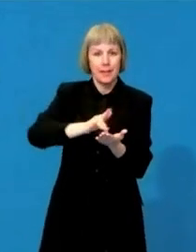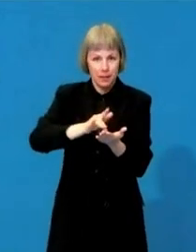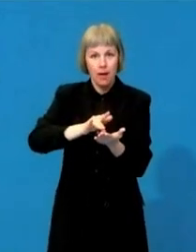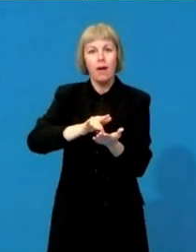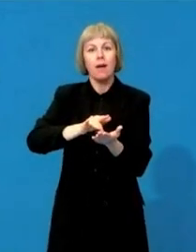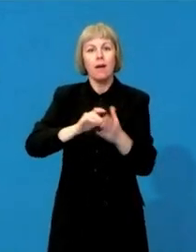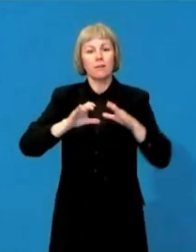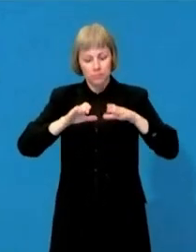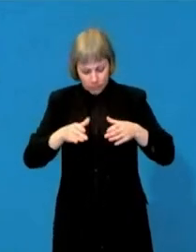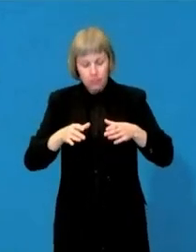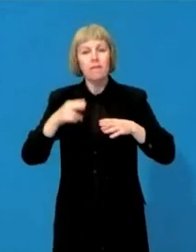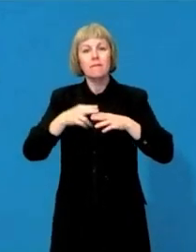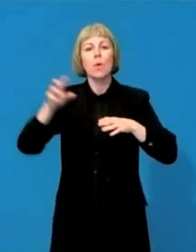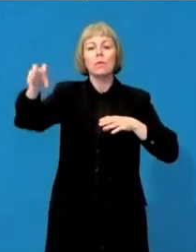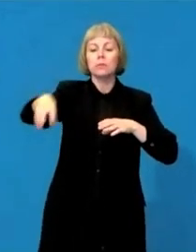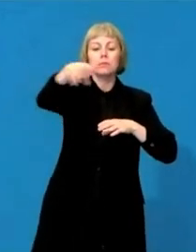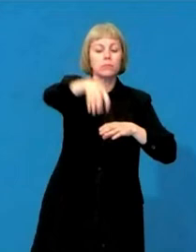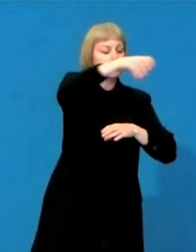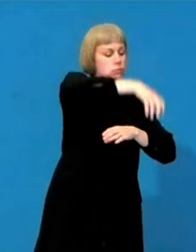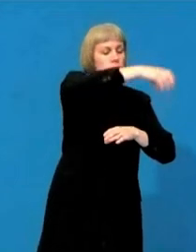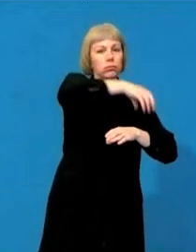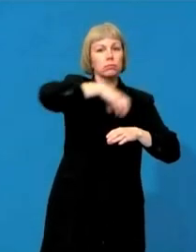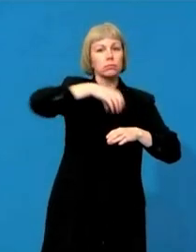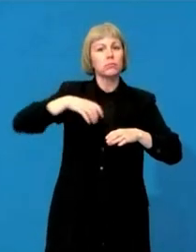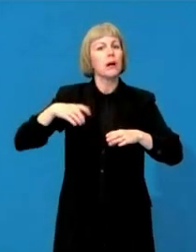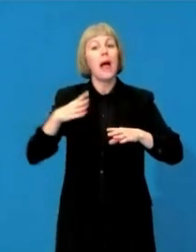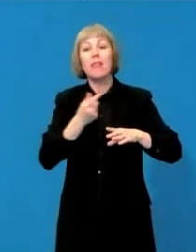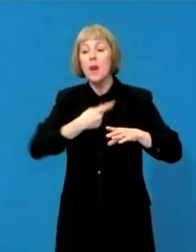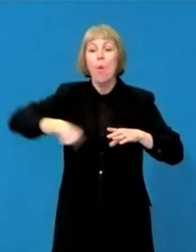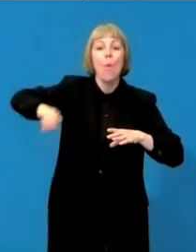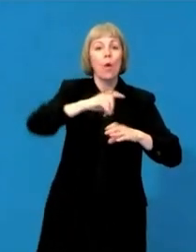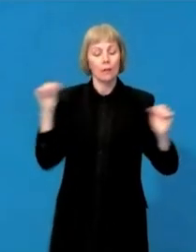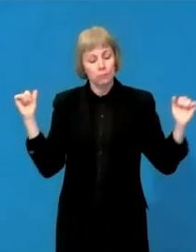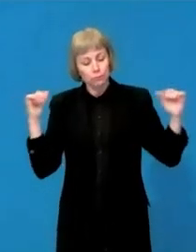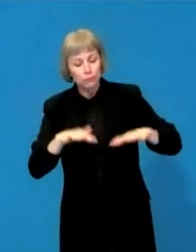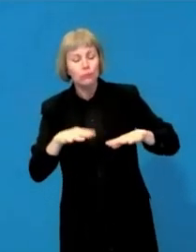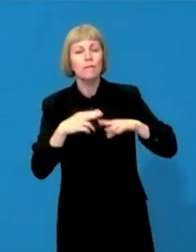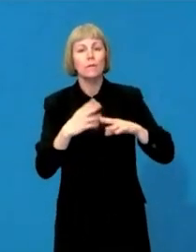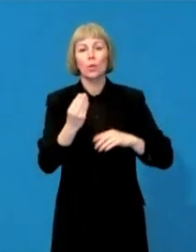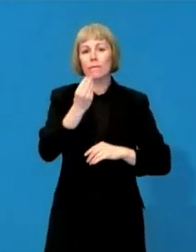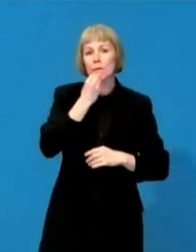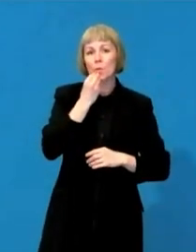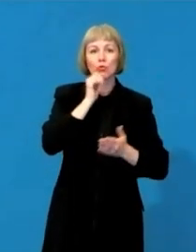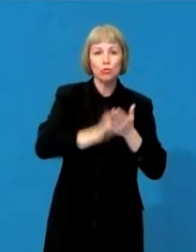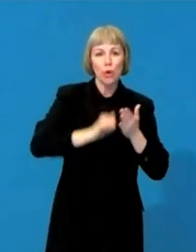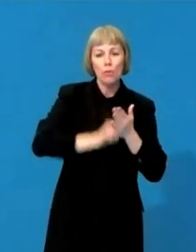groups, where they come in to do their food shopping and to go to the hospital or to - to